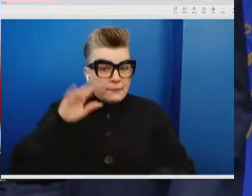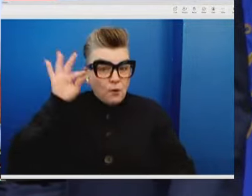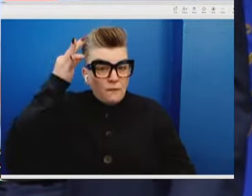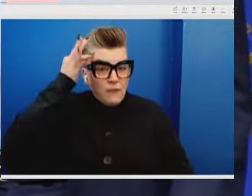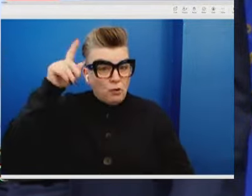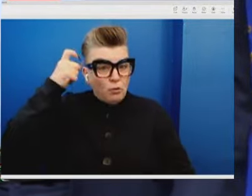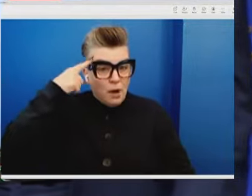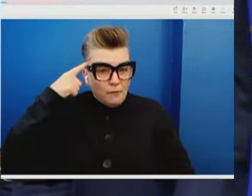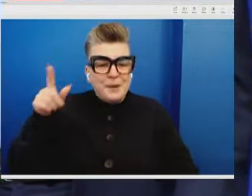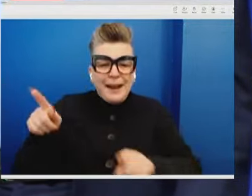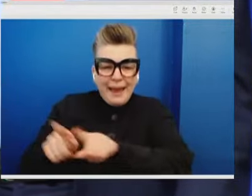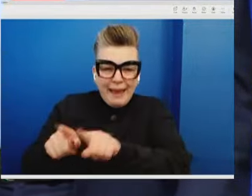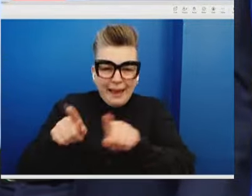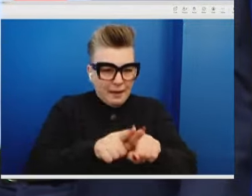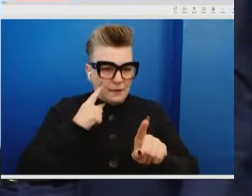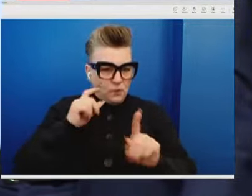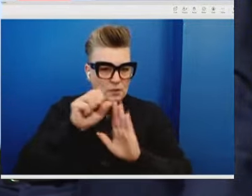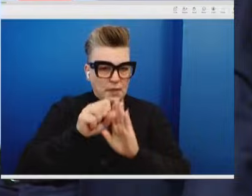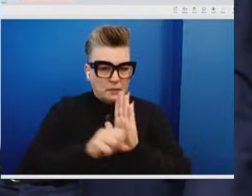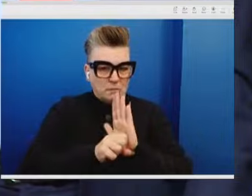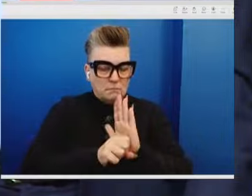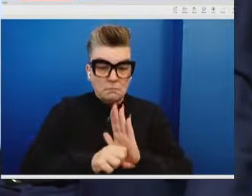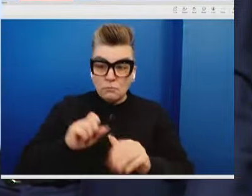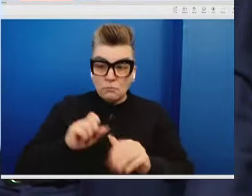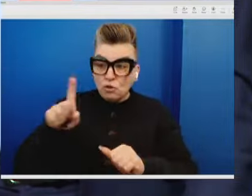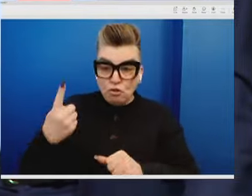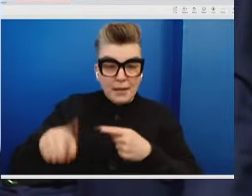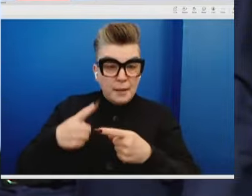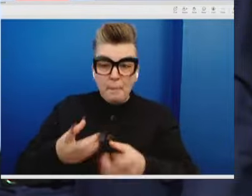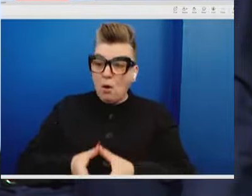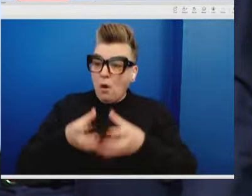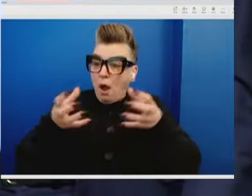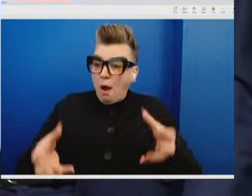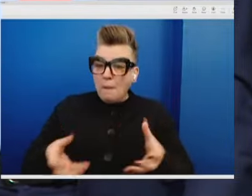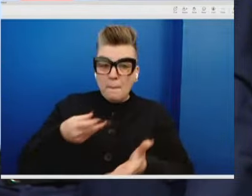but it's not just about the savings. It's how we as a country work efficiently together,